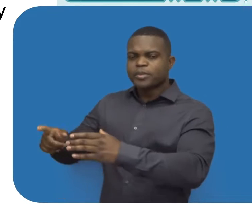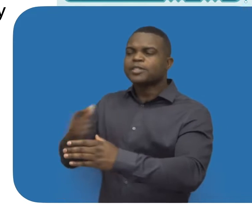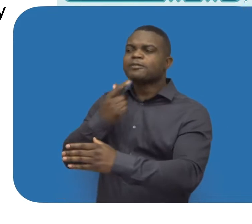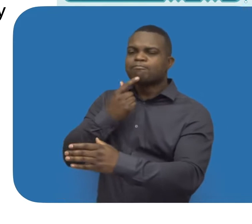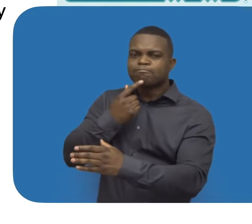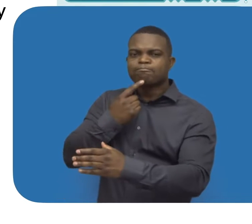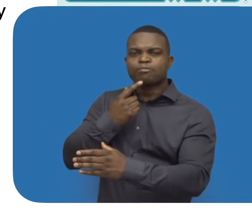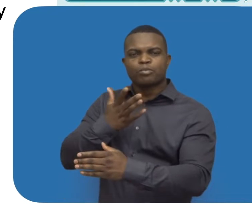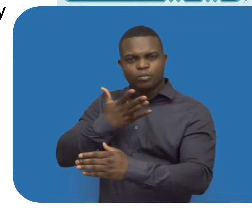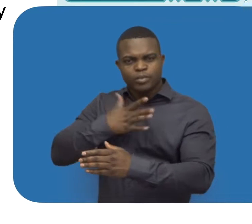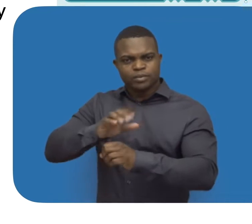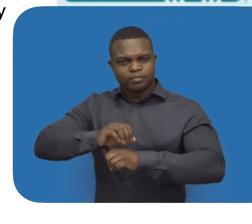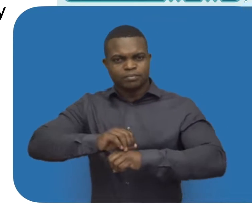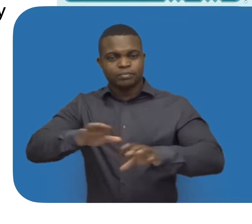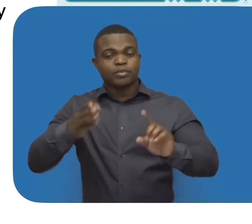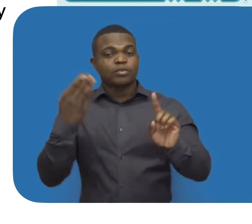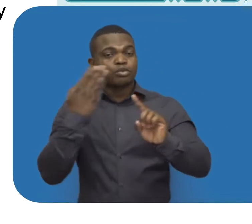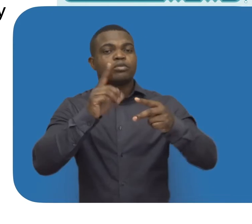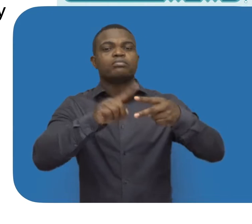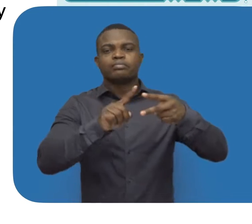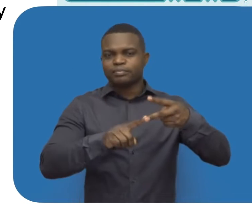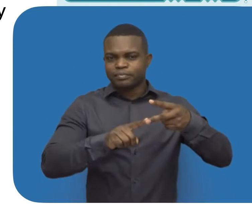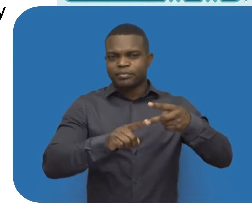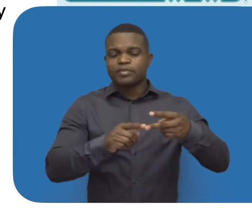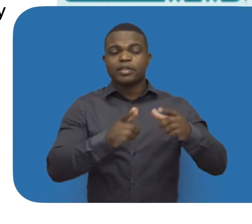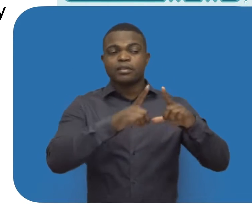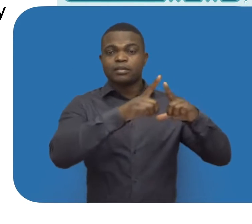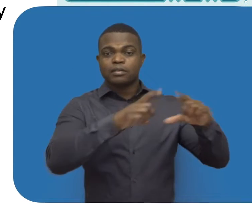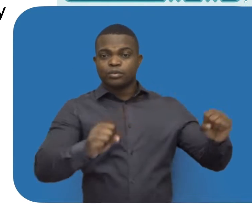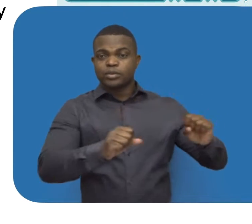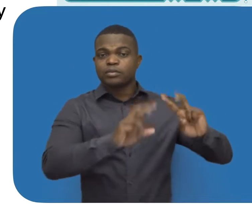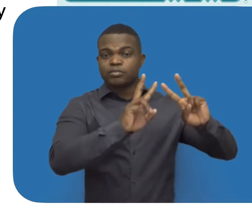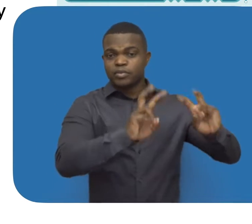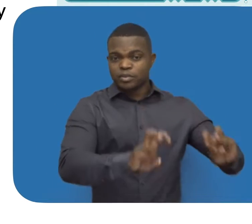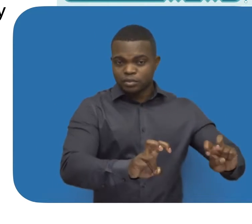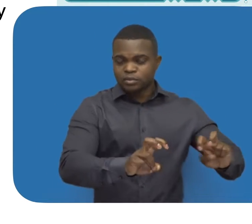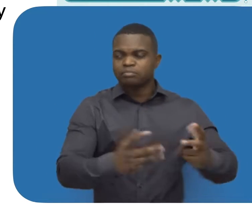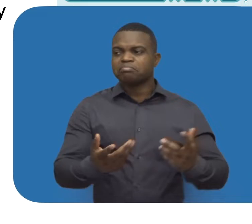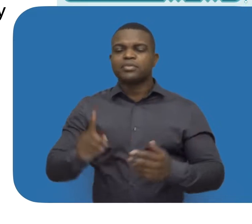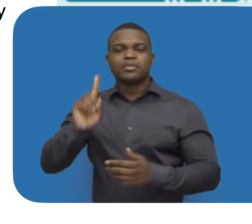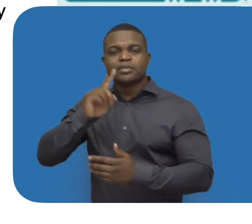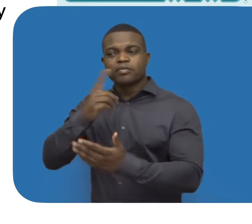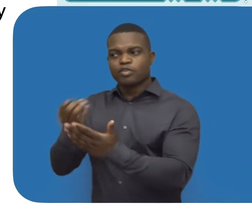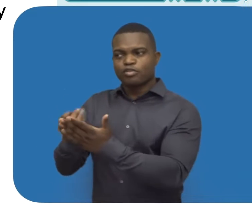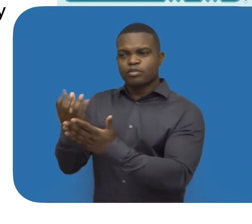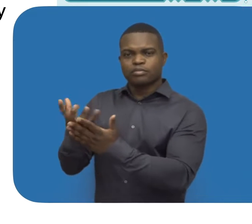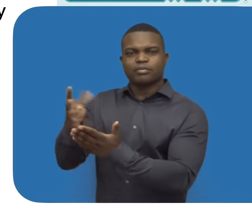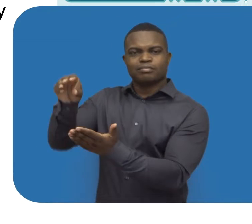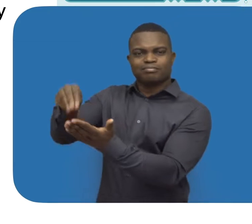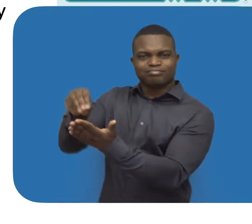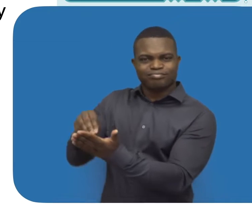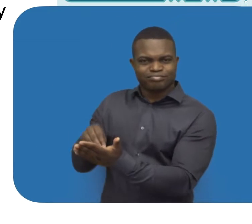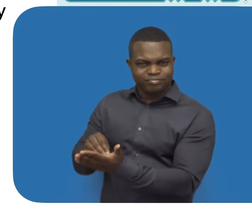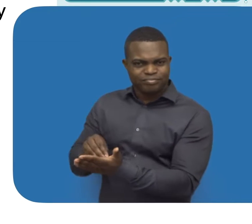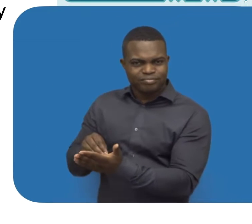both a source for linguistic research and a record of deaf culture, covering general life experience,